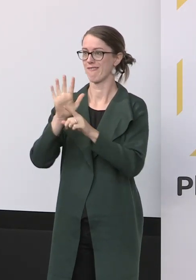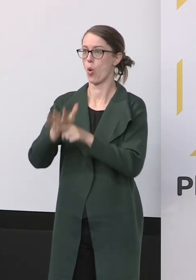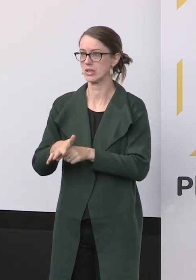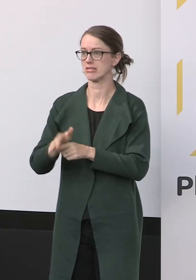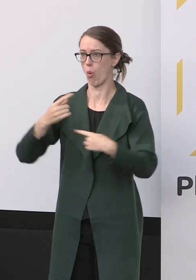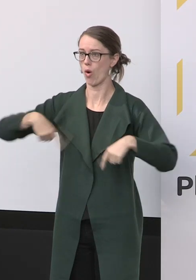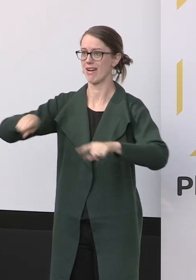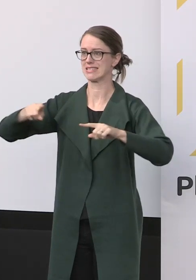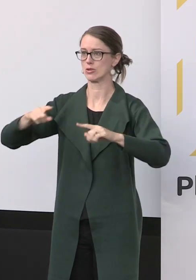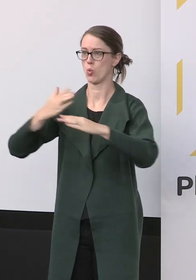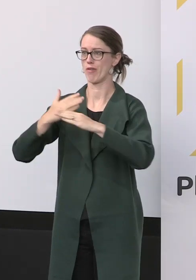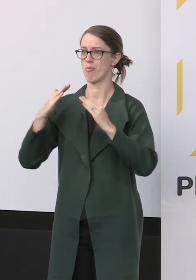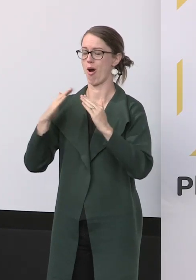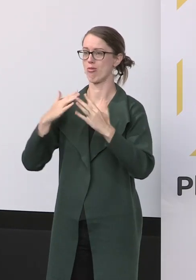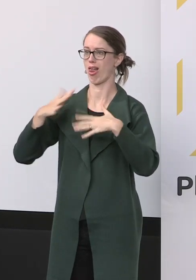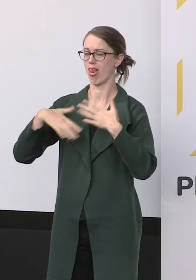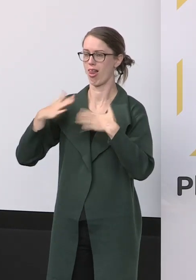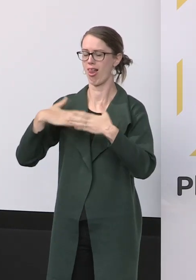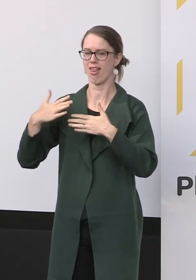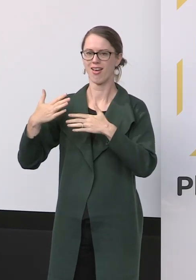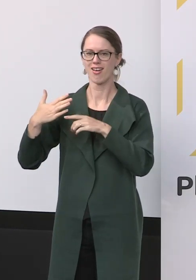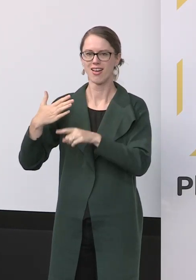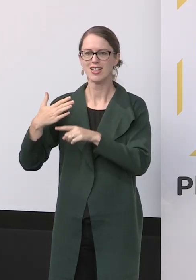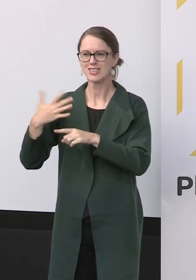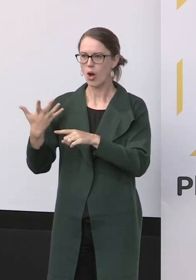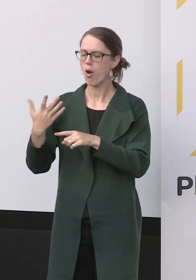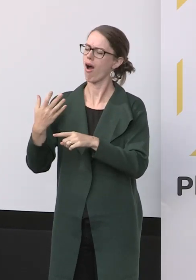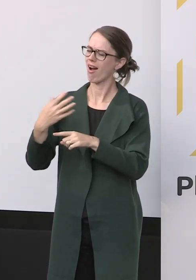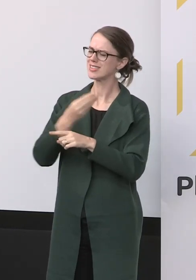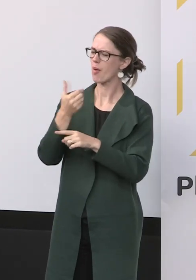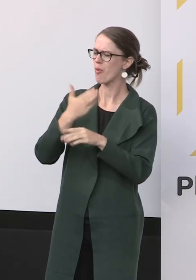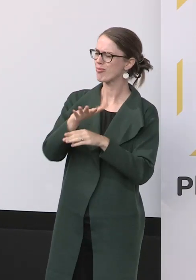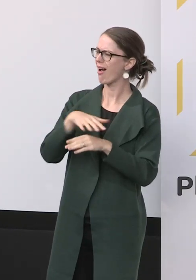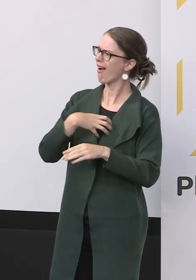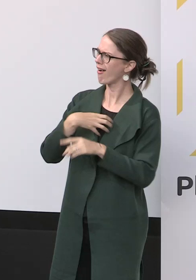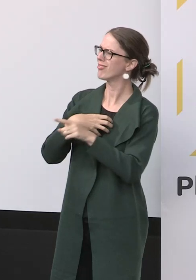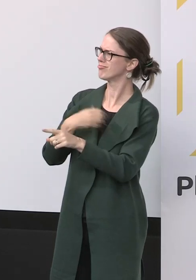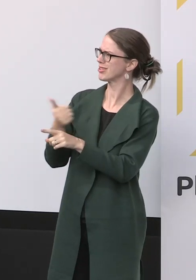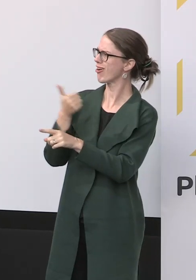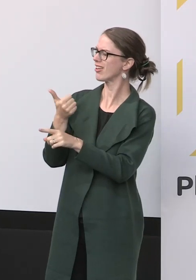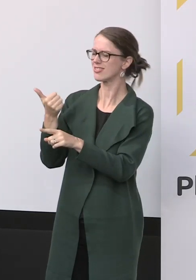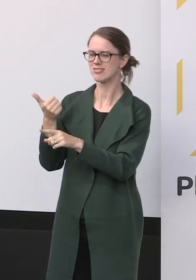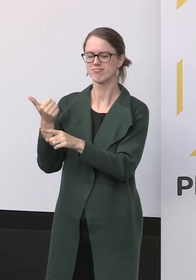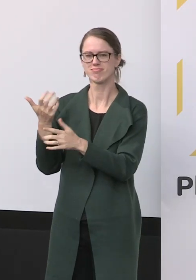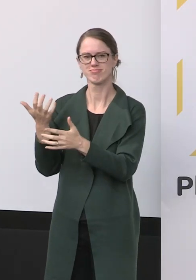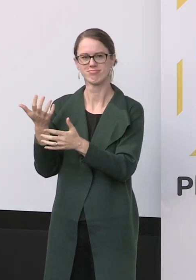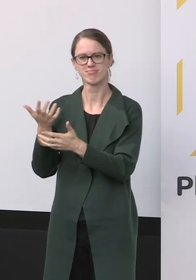workplaces have been doing at the margins, and now we've had a sort of forced experience of